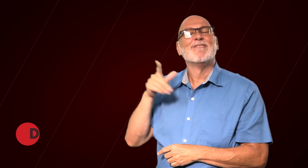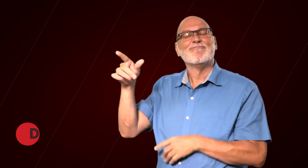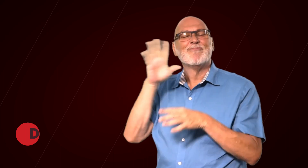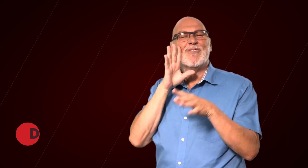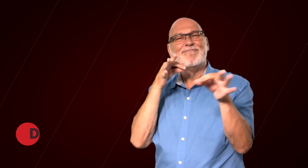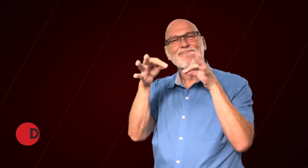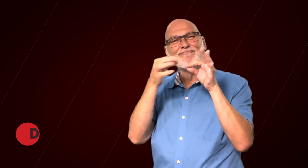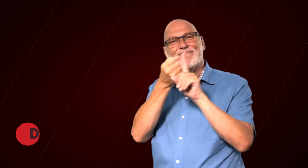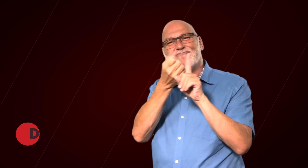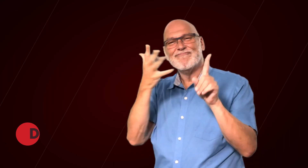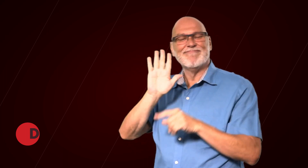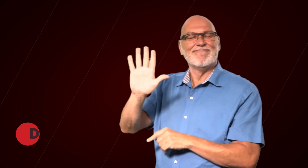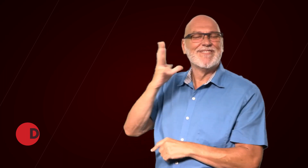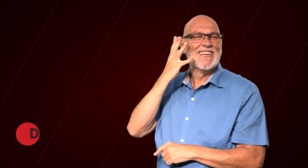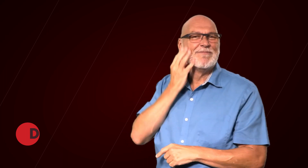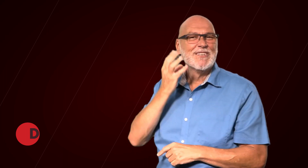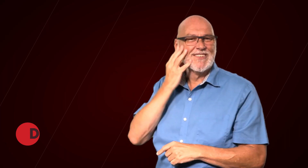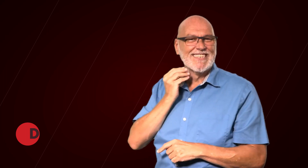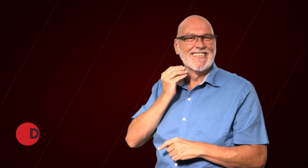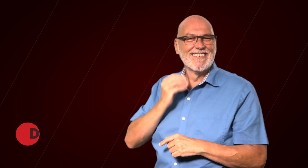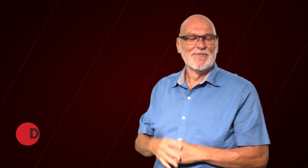talks about his experience.